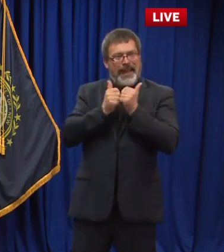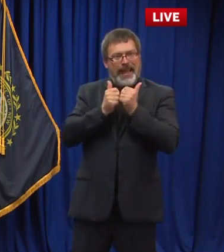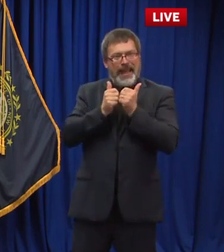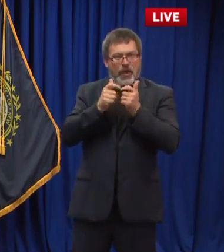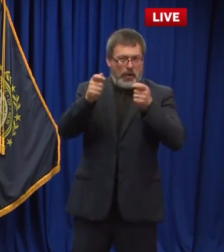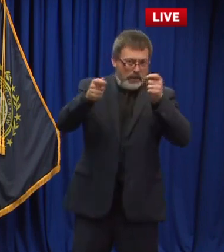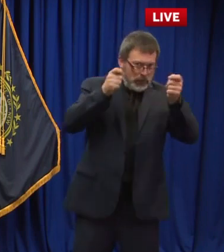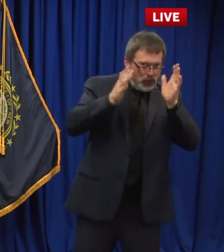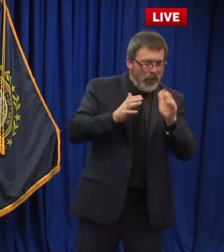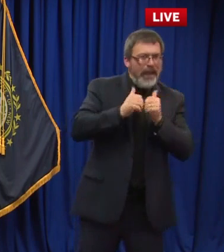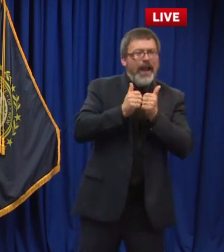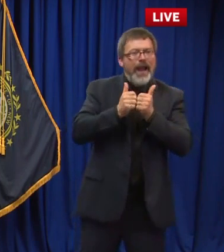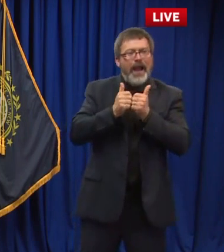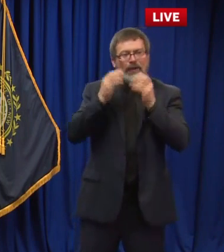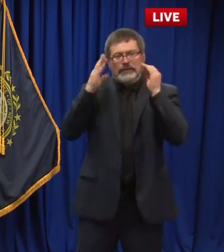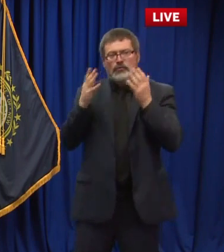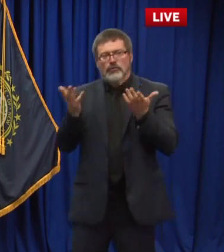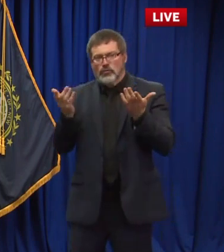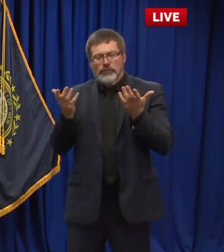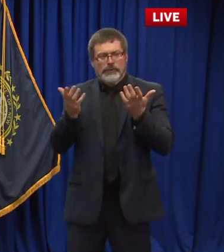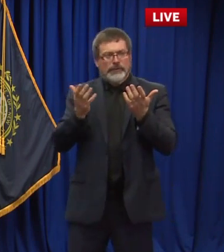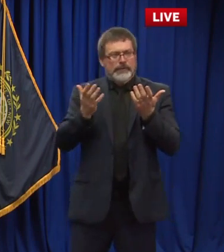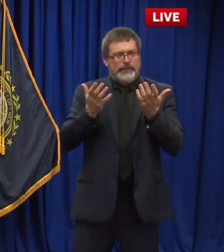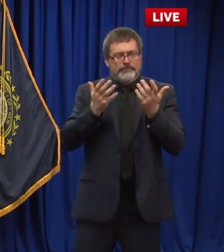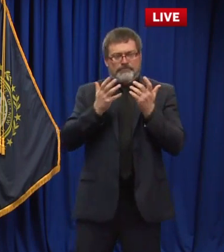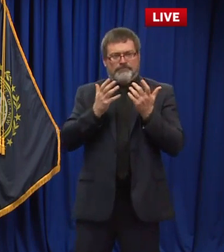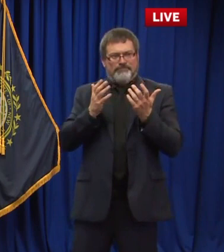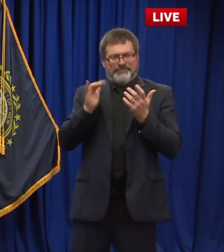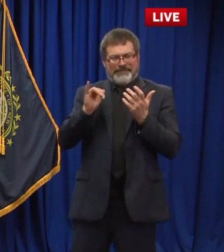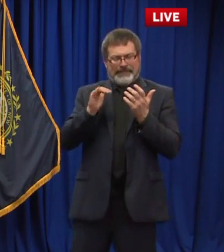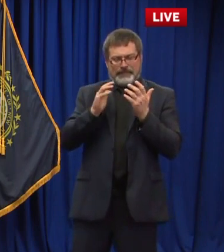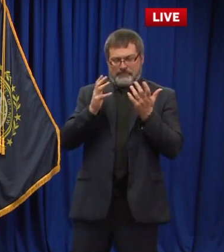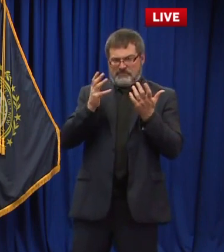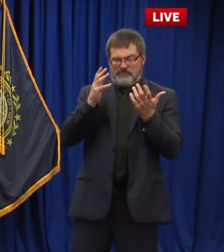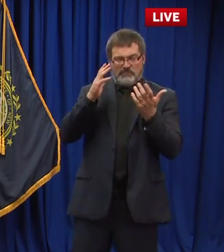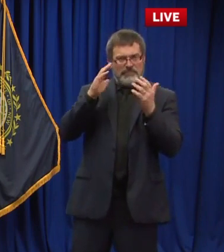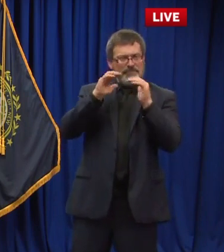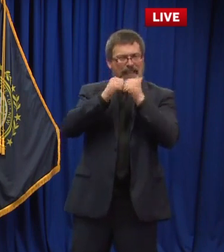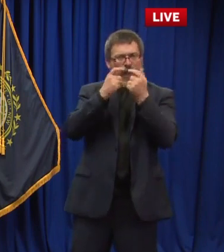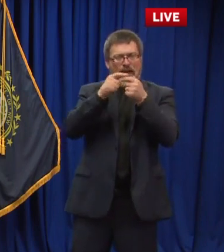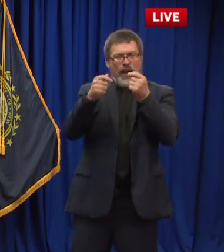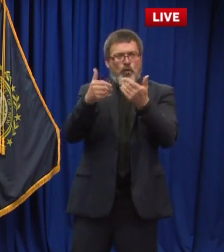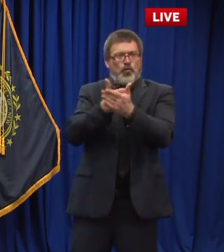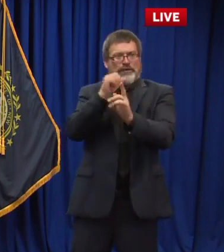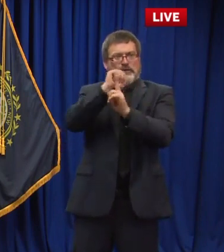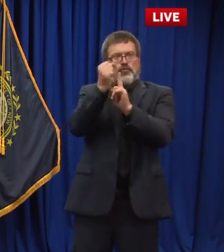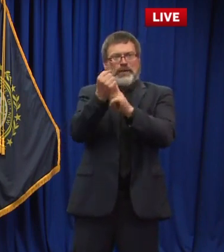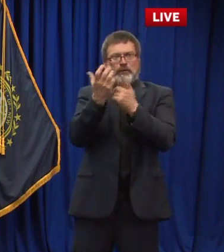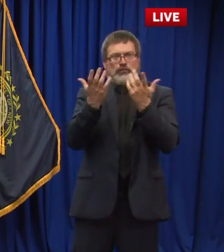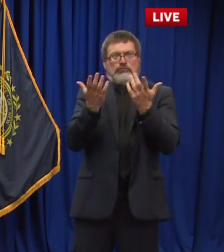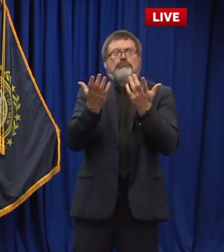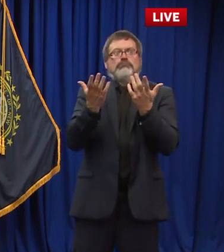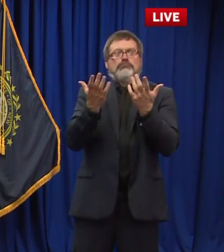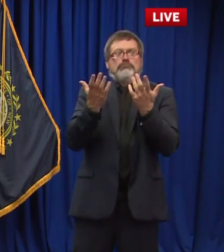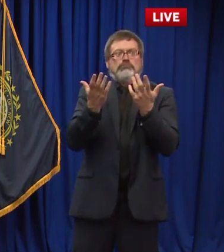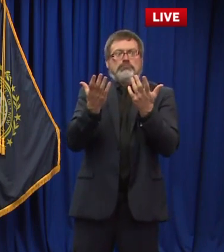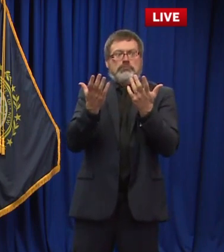PROFESSIONAL DEVELOPMENTS, TEACHERS AND ADMINISTRATORS NEED TO KNOW WHAT THIS NEW NORMAL LOOK LIKE.